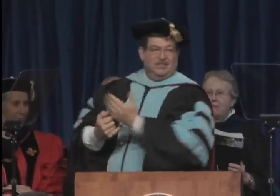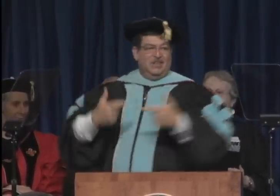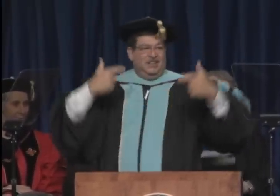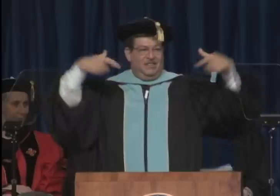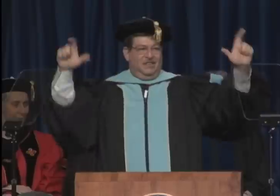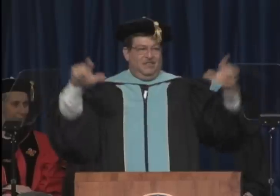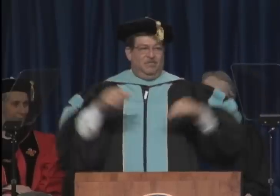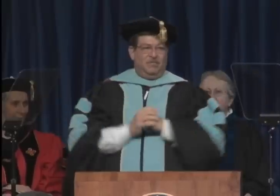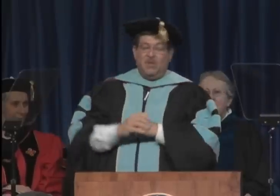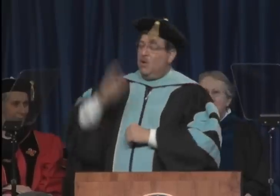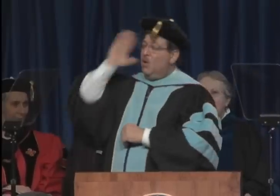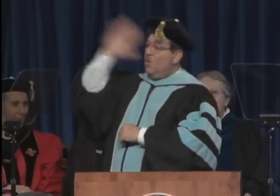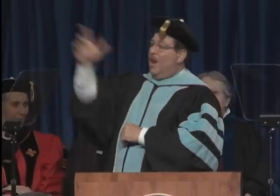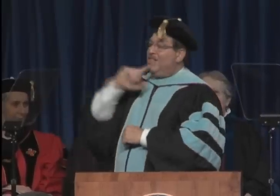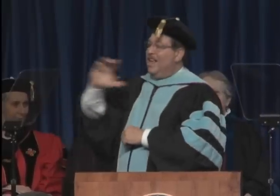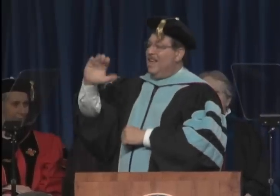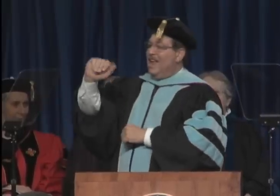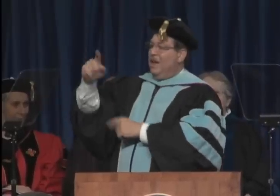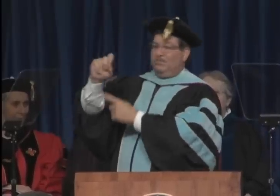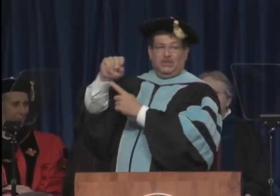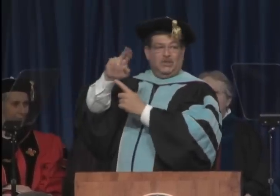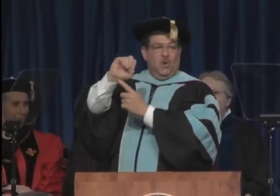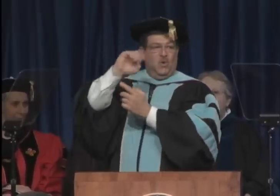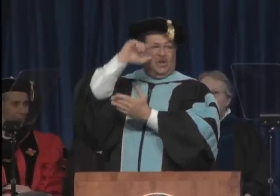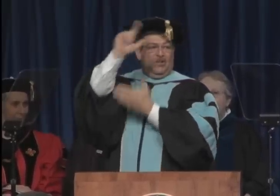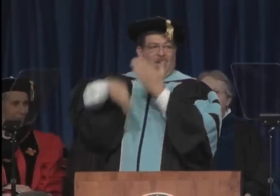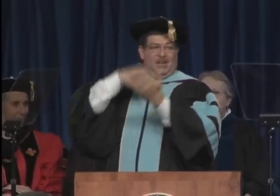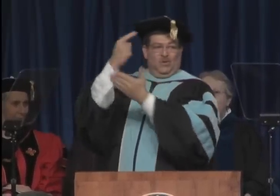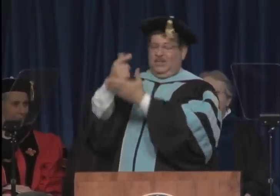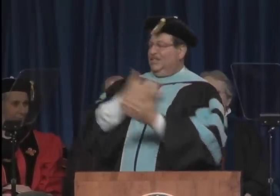Would the Capstone graduates please come forward.